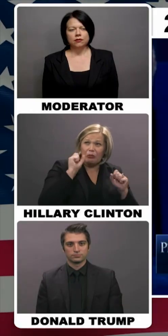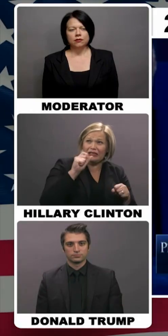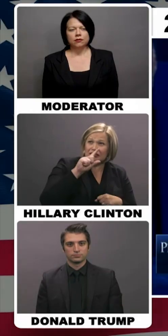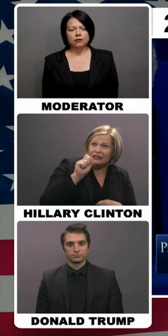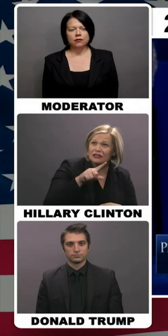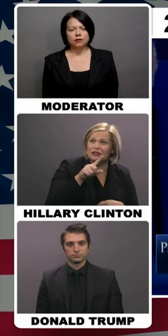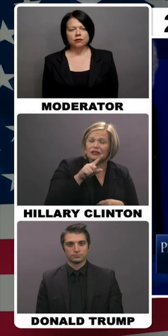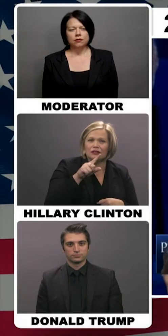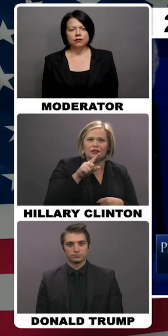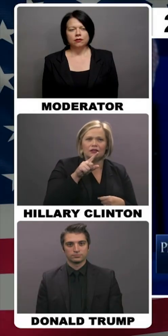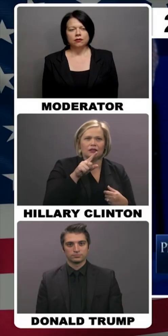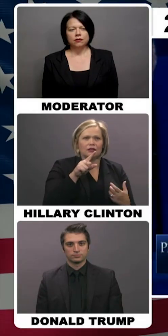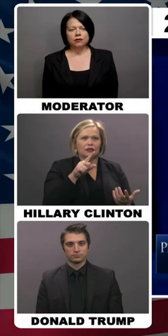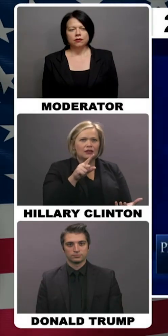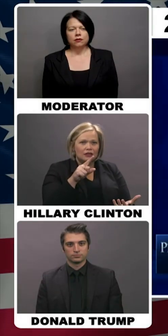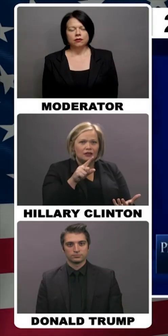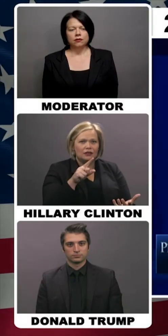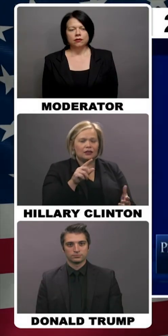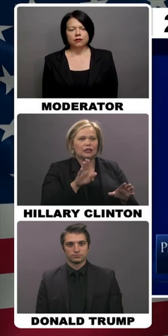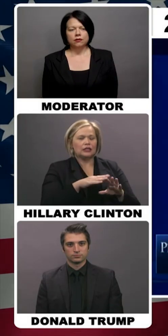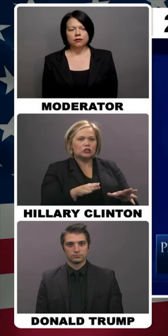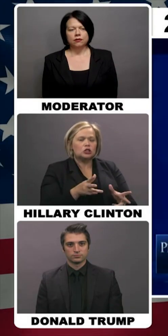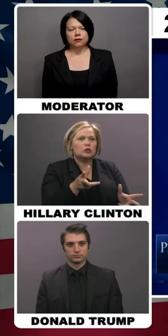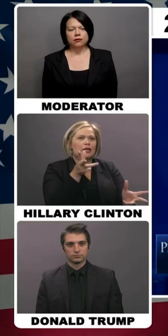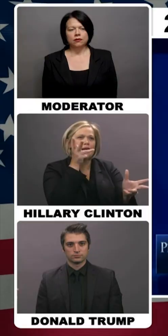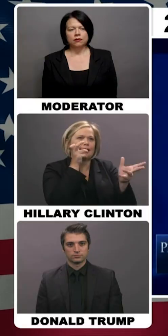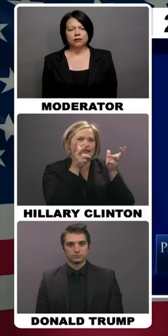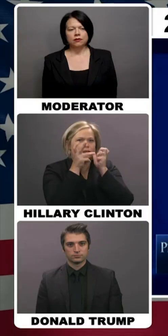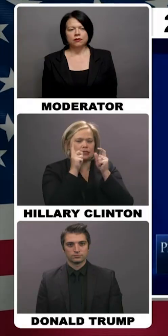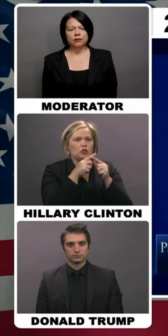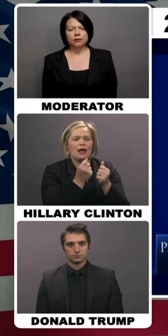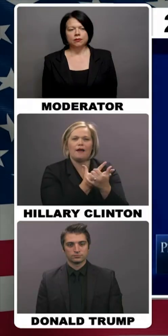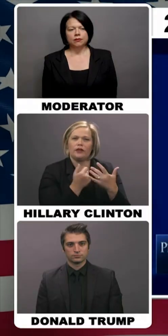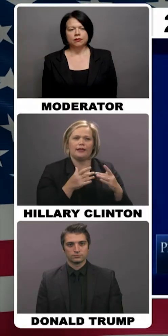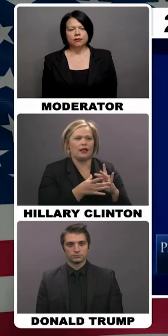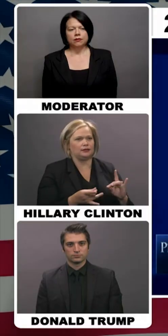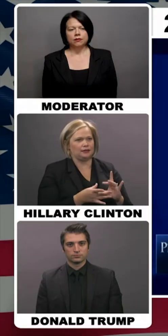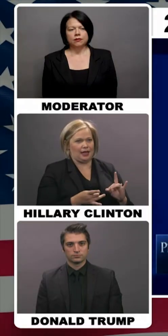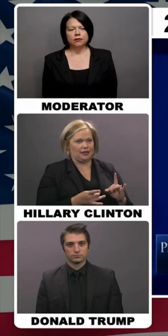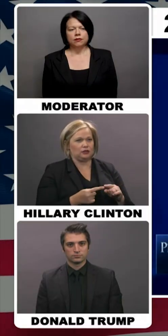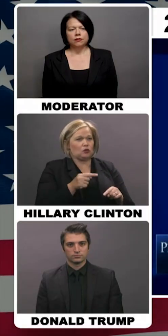You know, children listen to what is being said. To go back to the very, very first question.